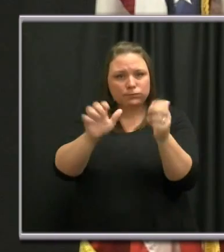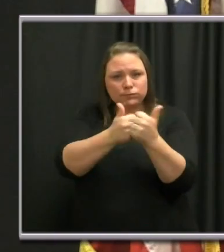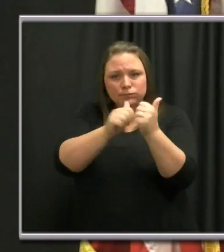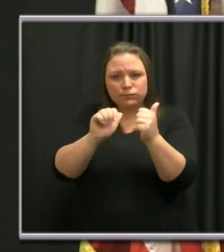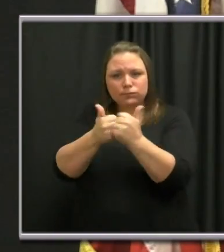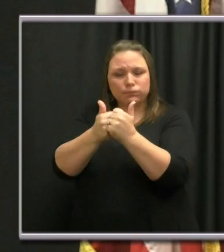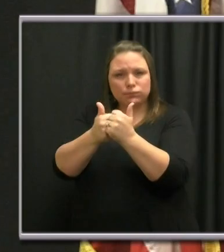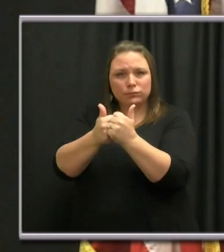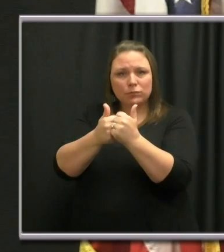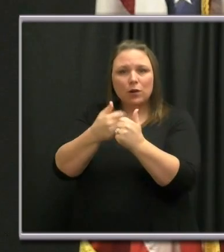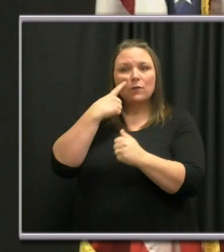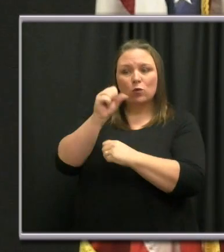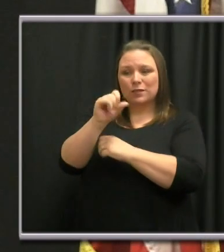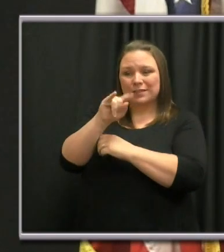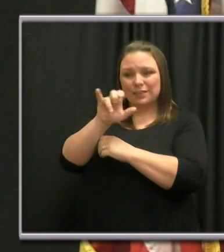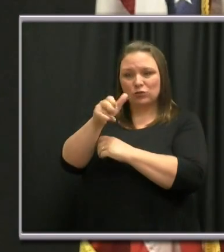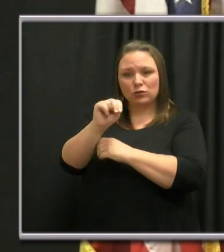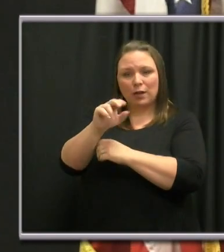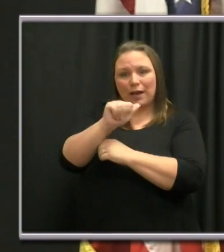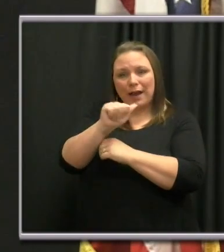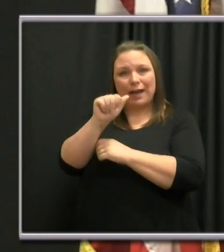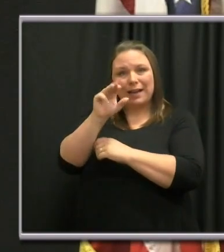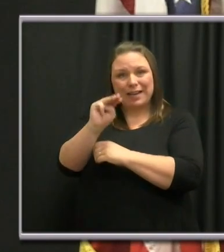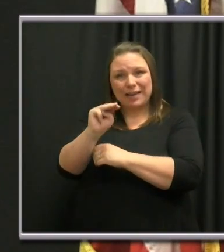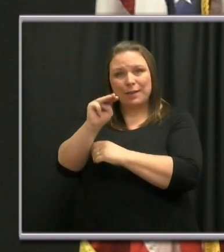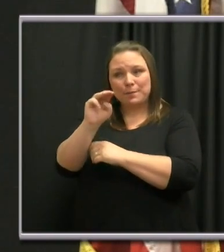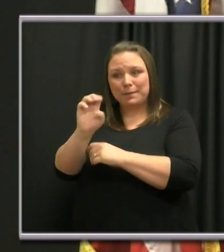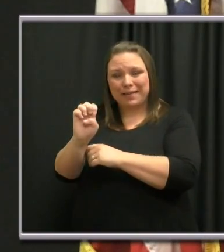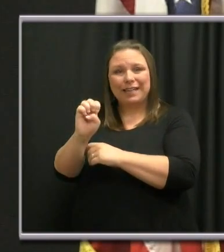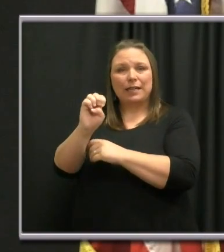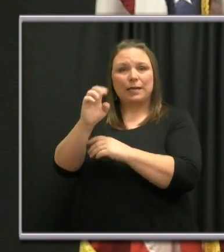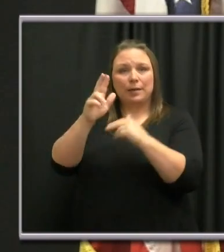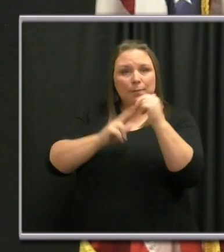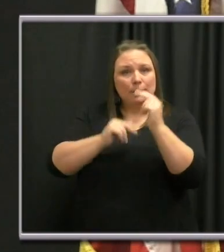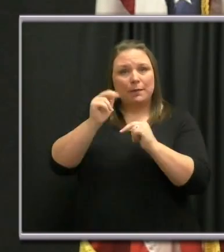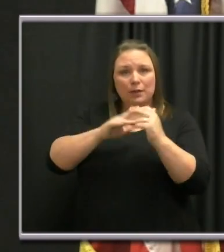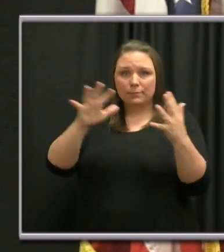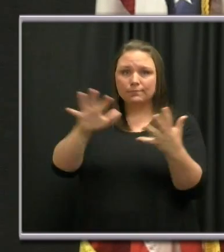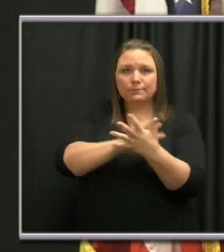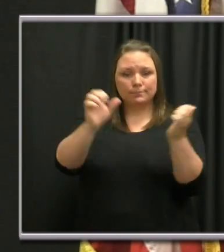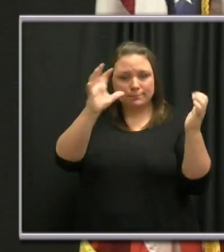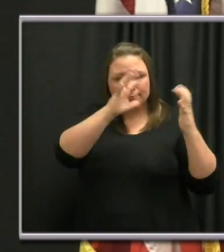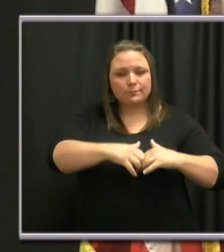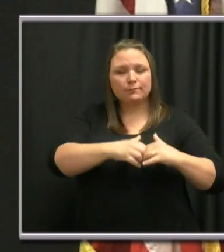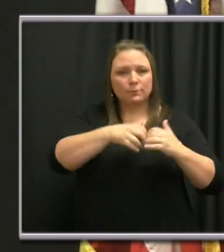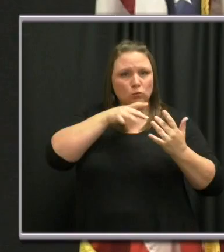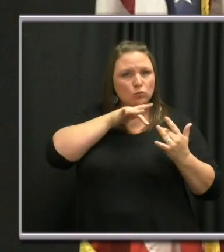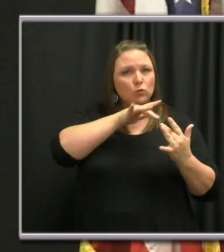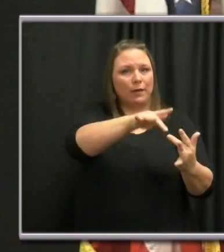WHICH WE FIND OURSELVES. FOR SAINT JOHN AMY CHURCH BUILDING